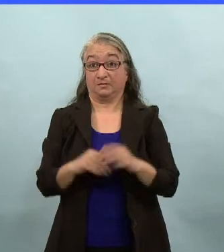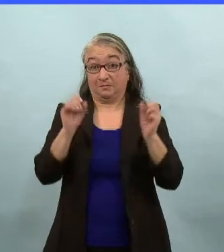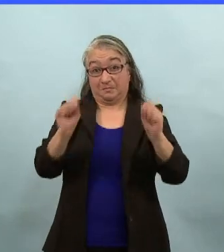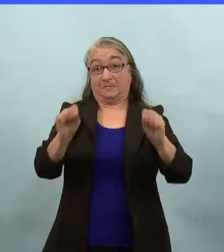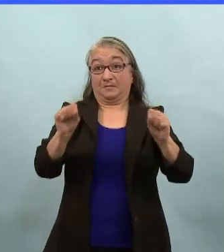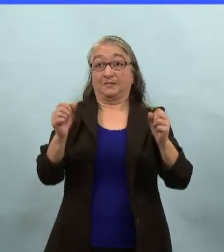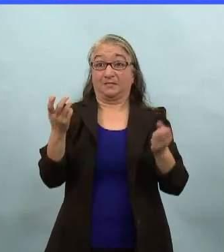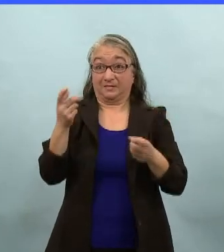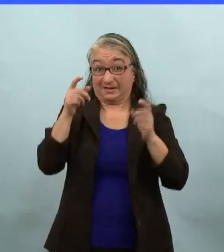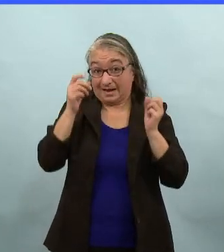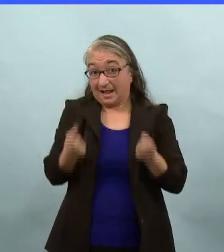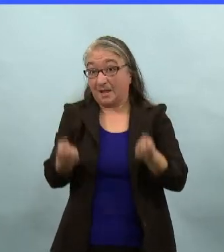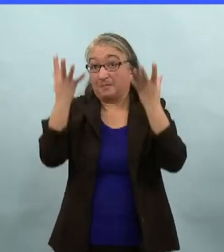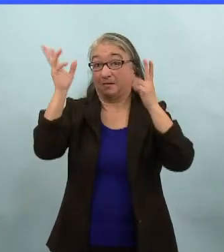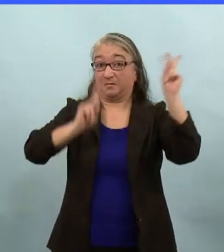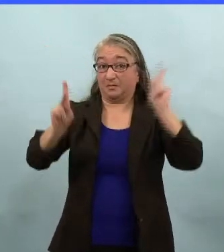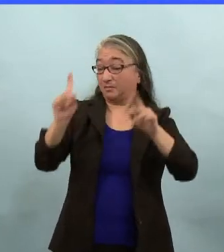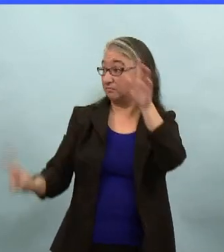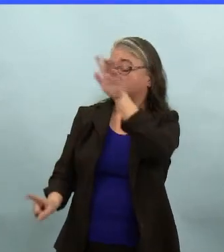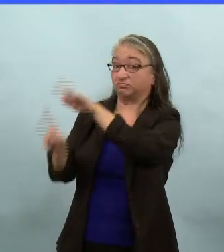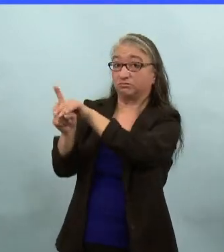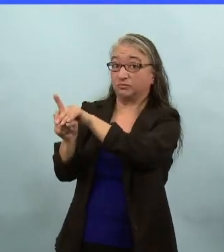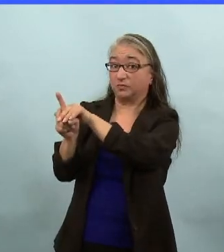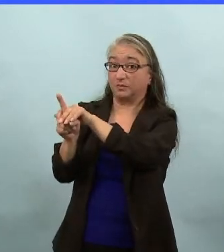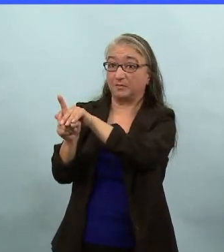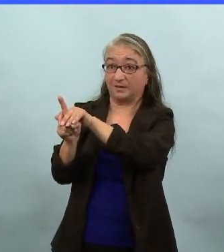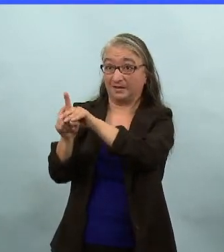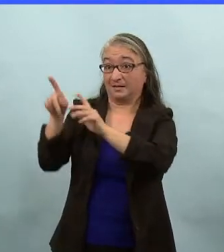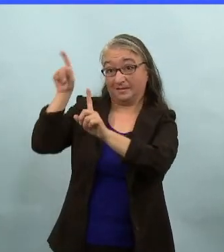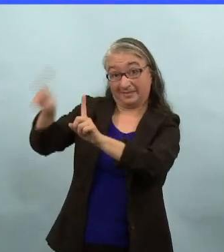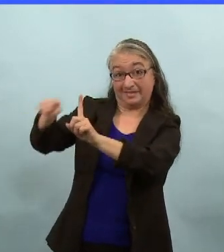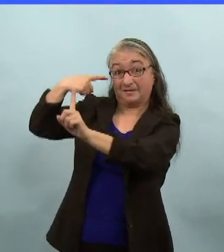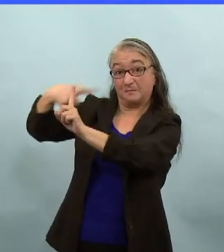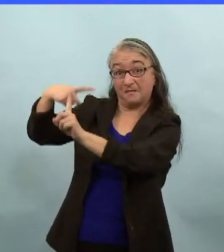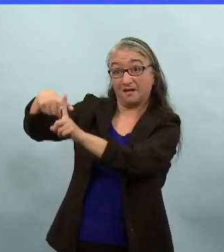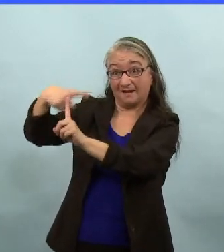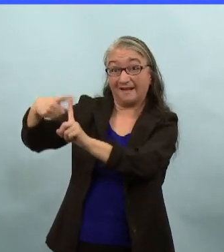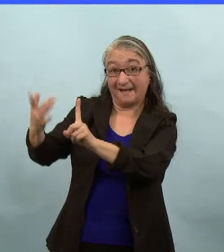that is important information so we are paying attention to what is happening in the system